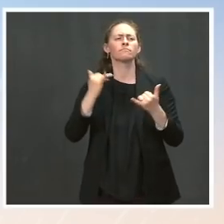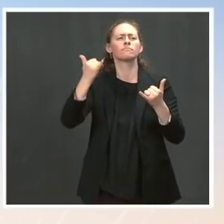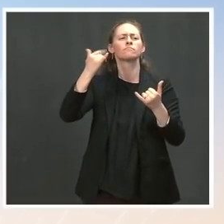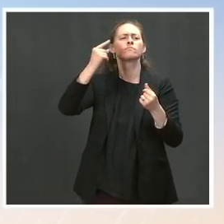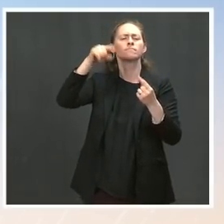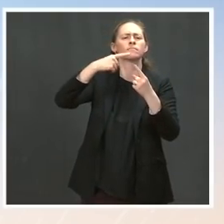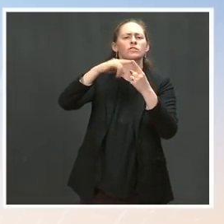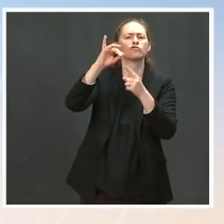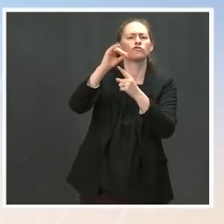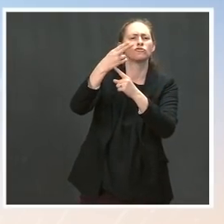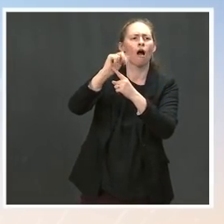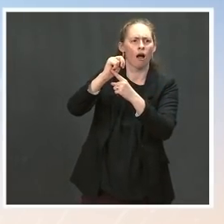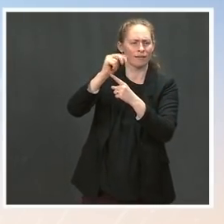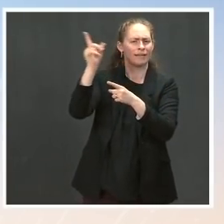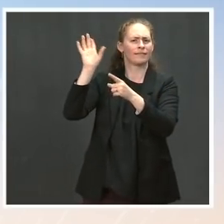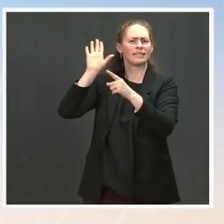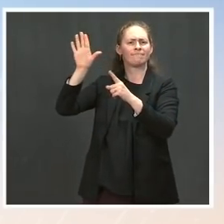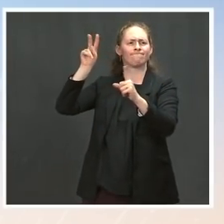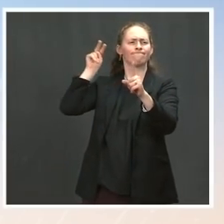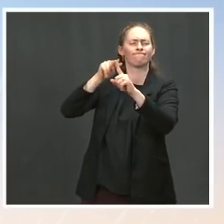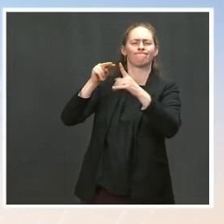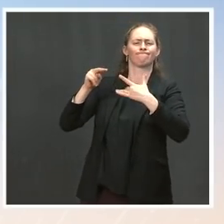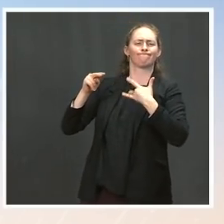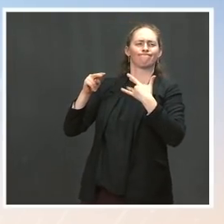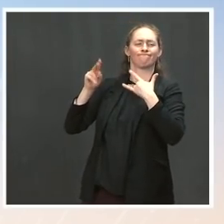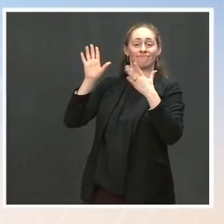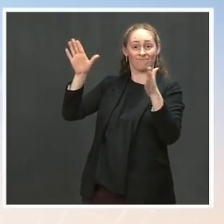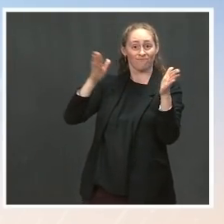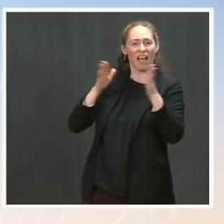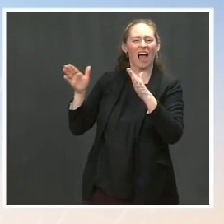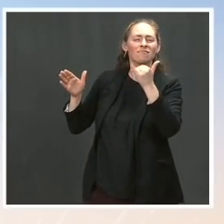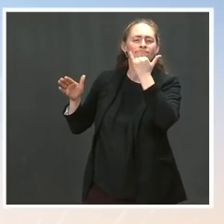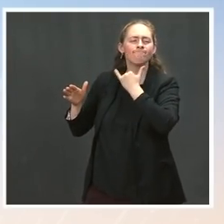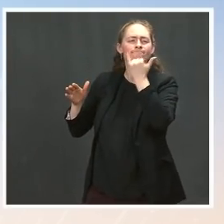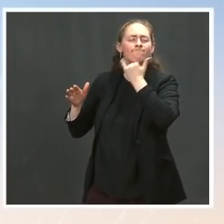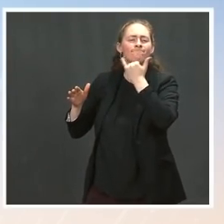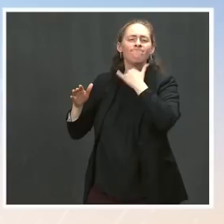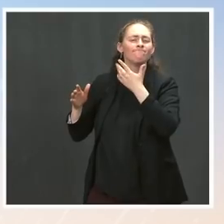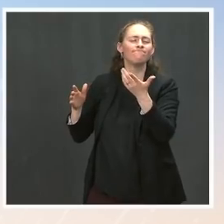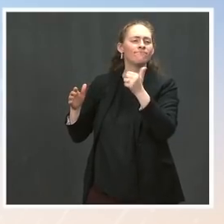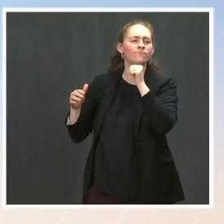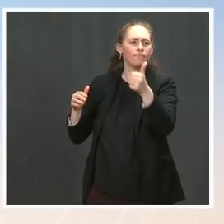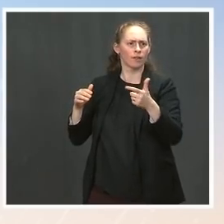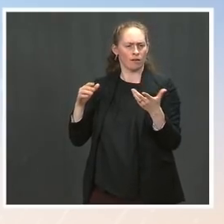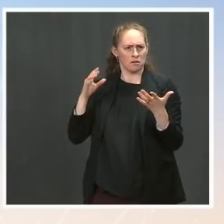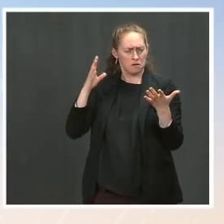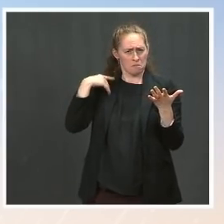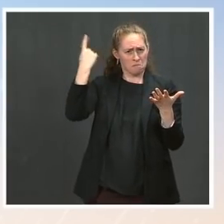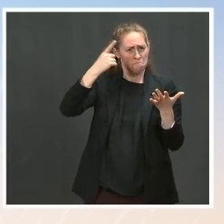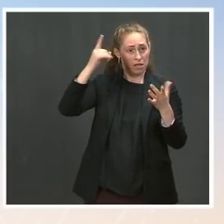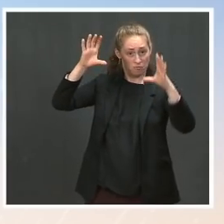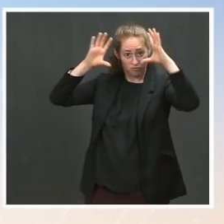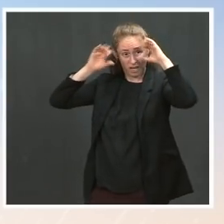and said that his comments were "largely scripted," and questioned whether he was really in charge. Does the White House have any reaction to that?